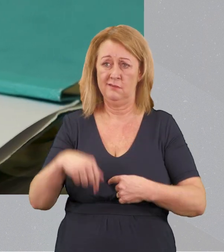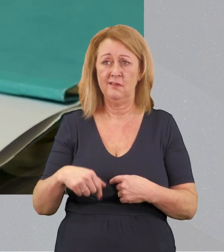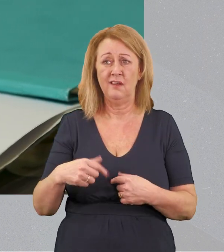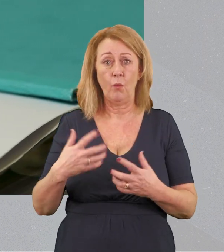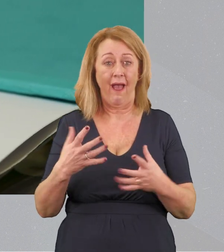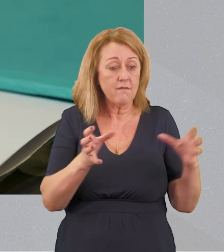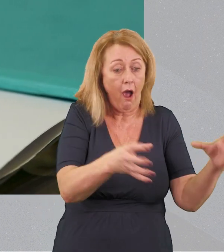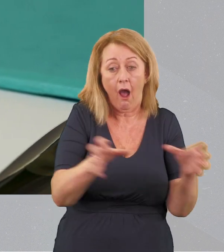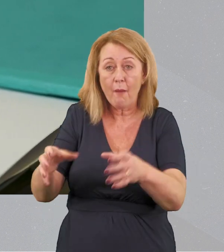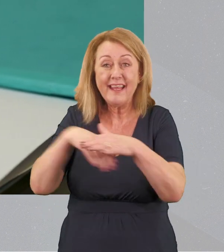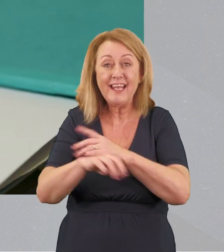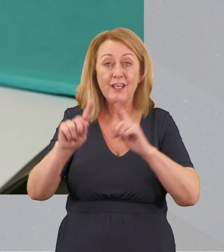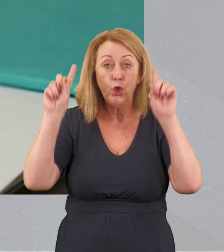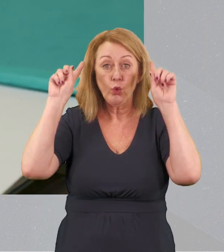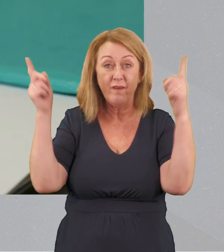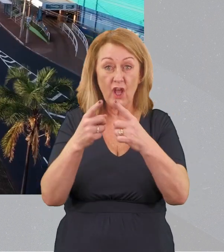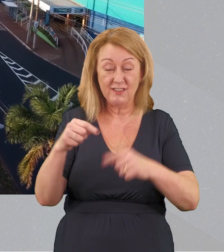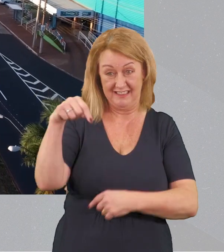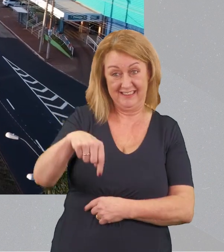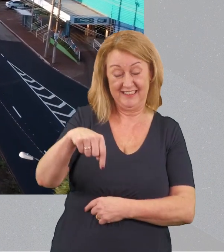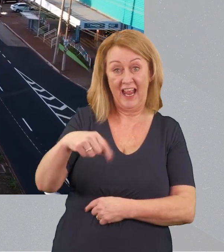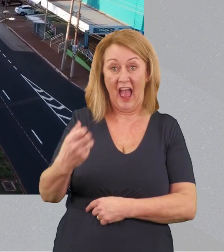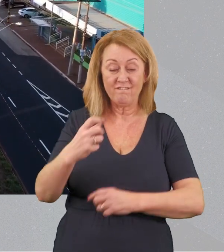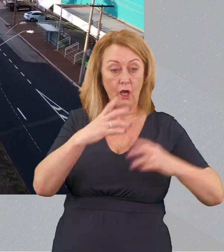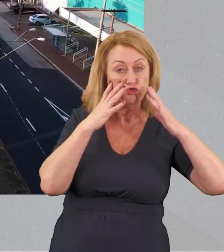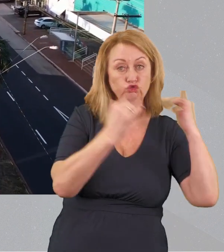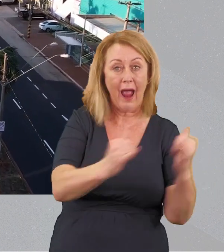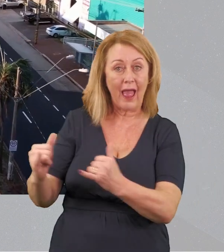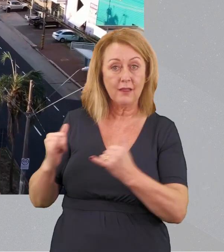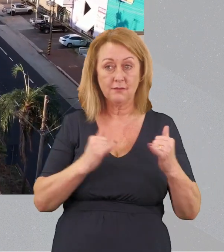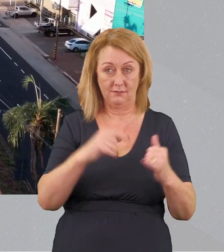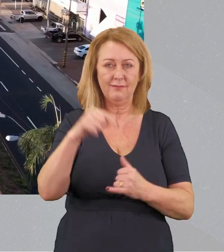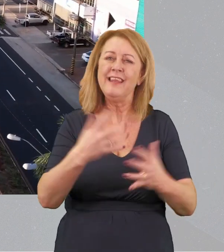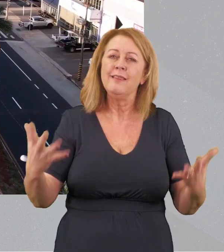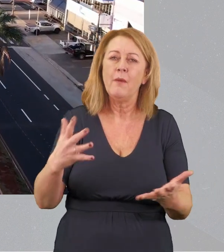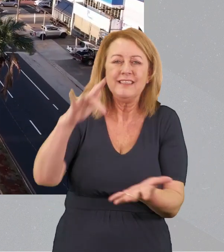You have these big hubs of universities that run the trials, and they're usually in the major cities.